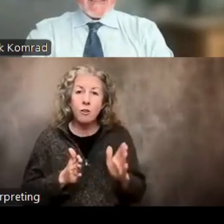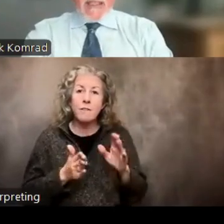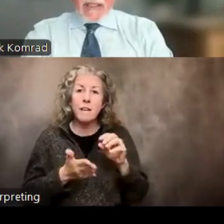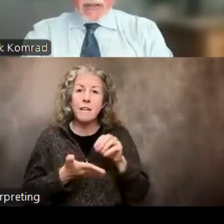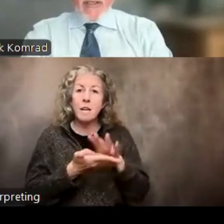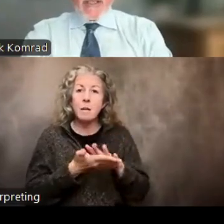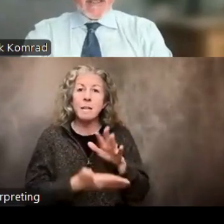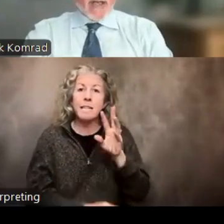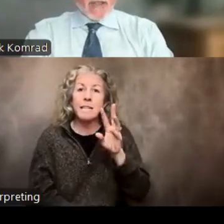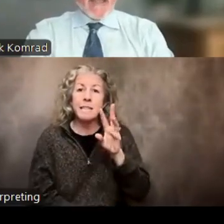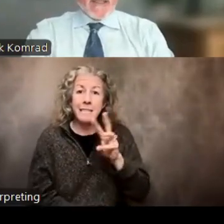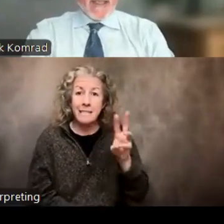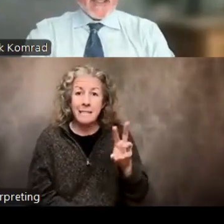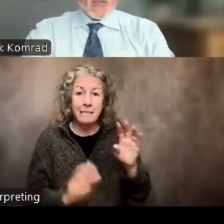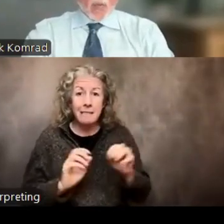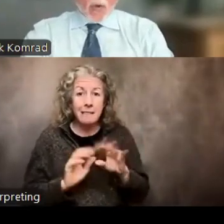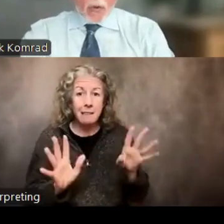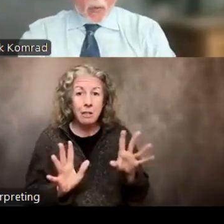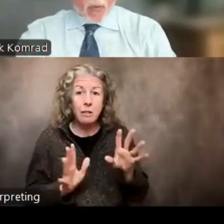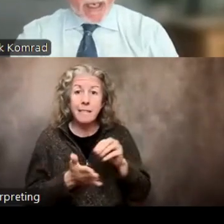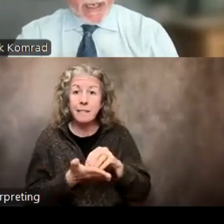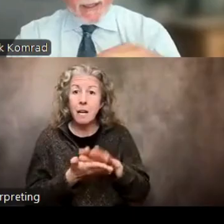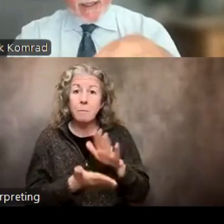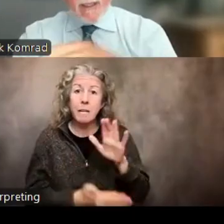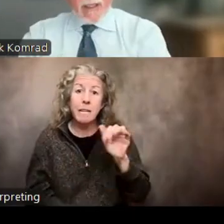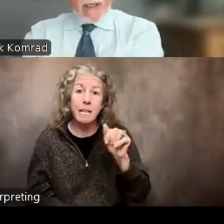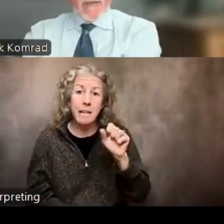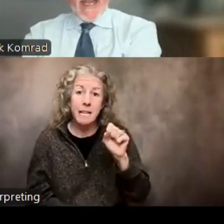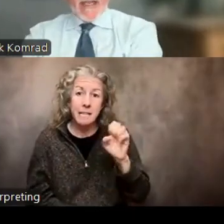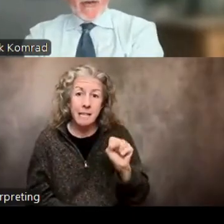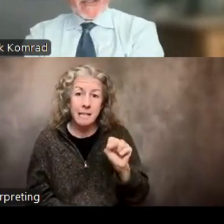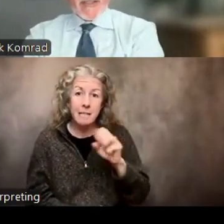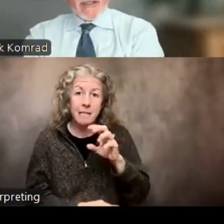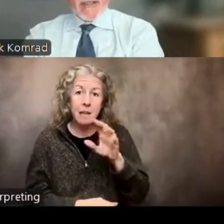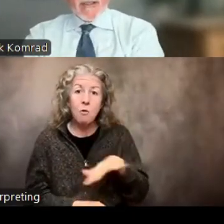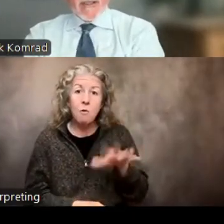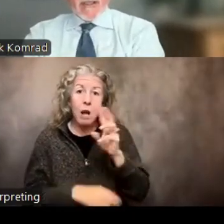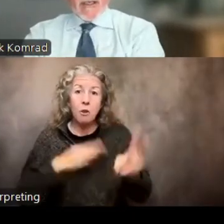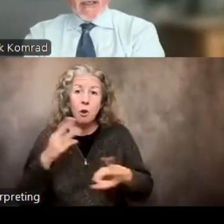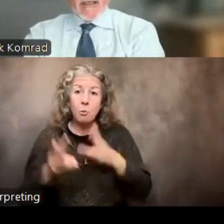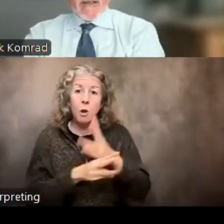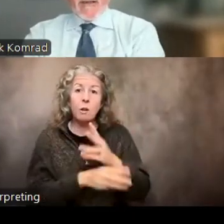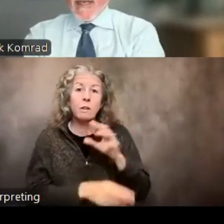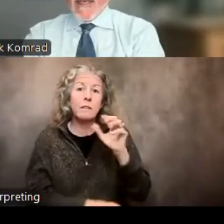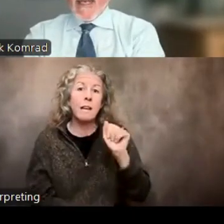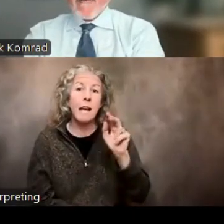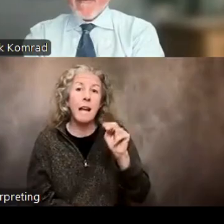clearly documented cases worldwide of anorexia that have